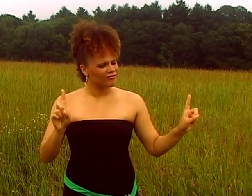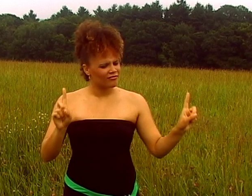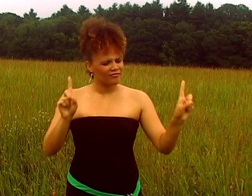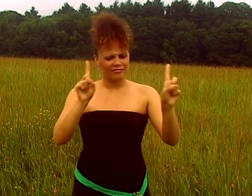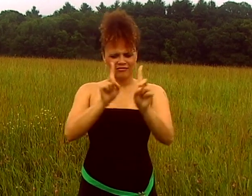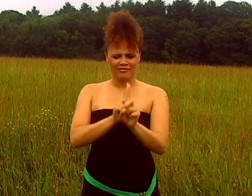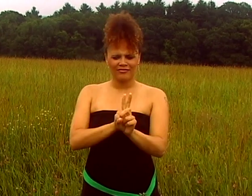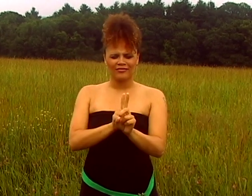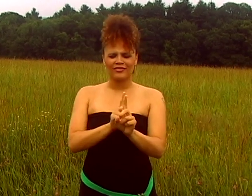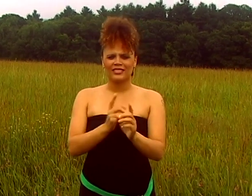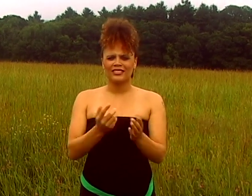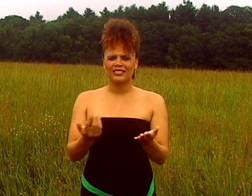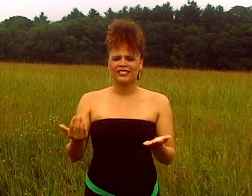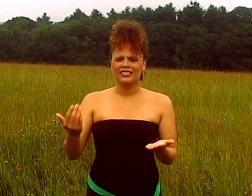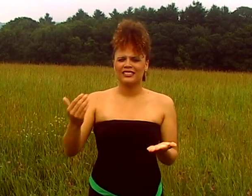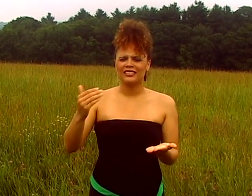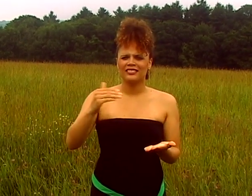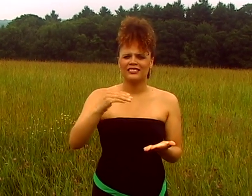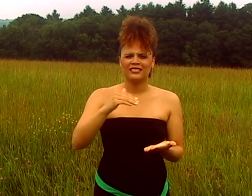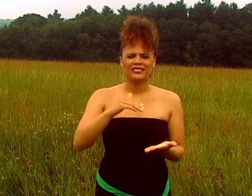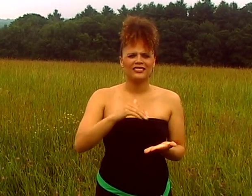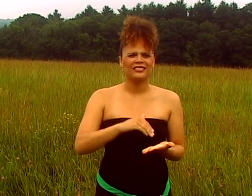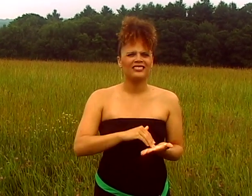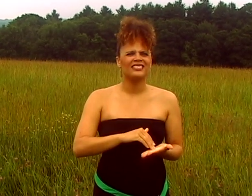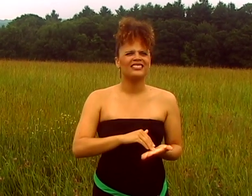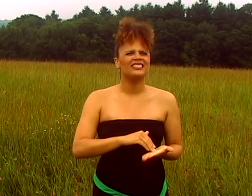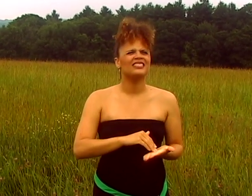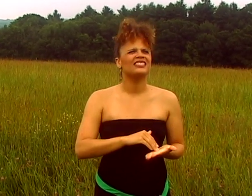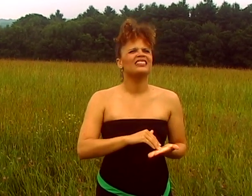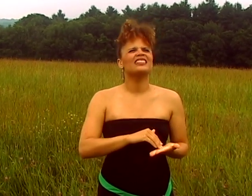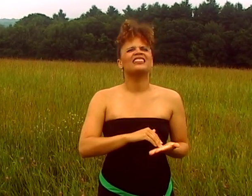To get you right by me